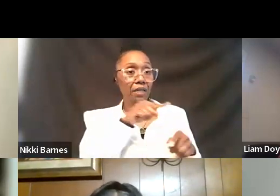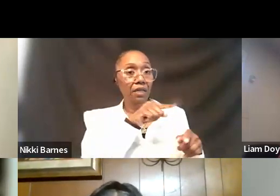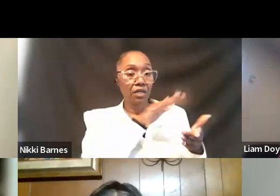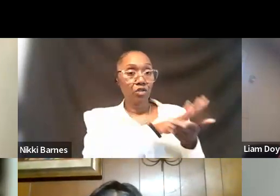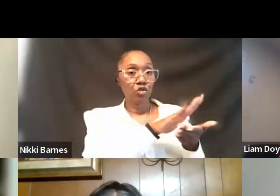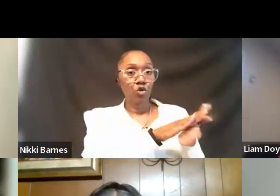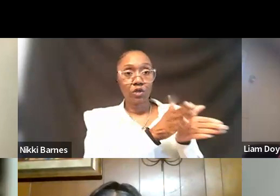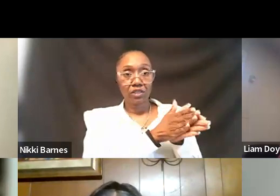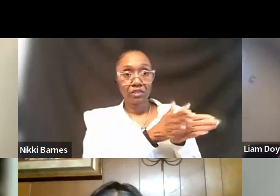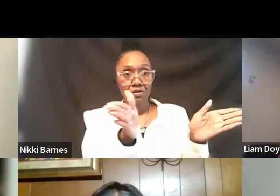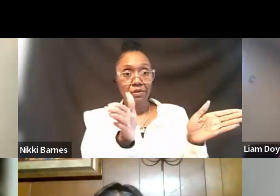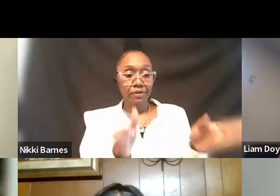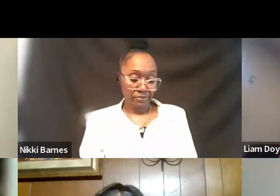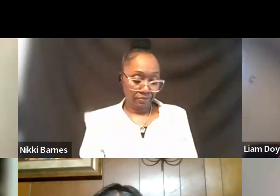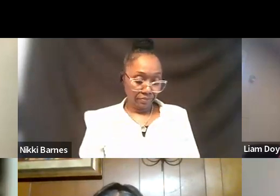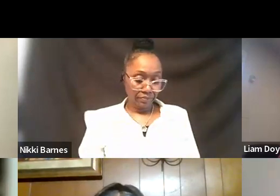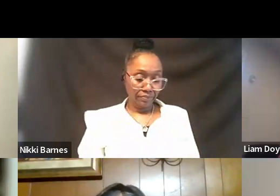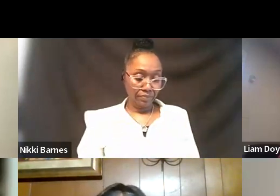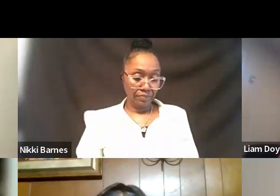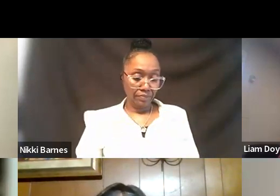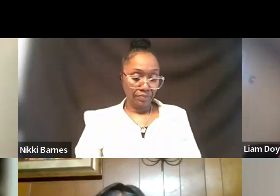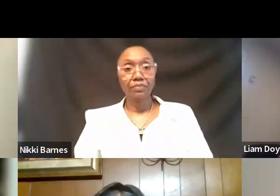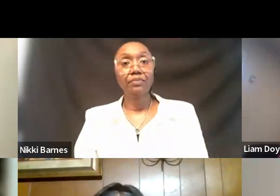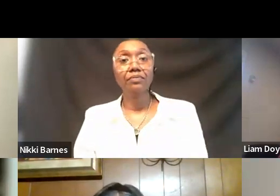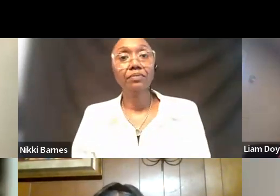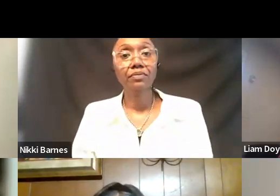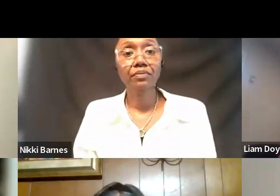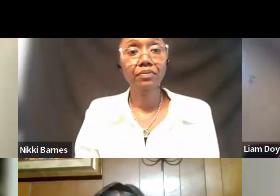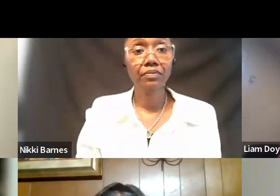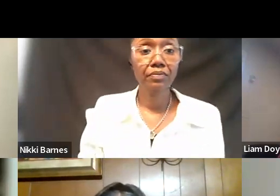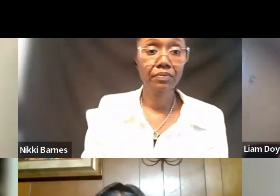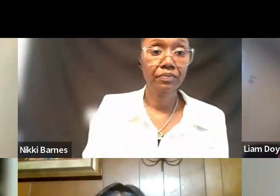Actually.